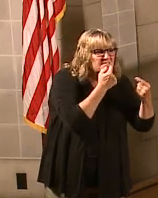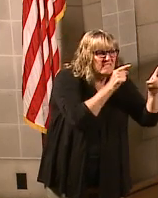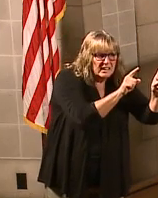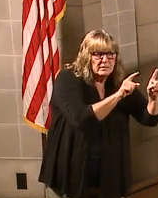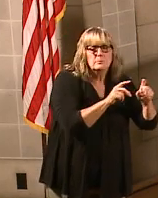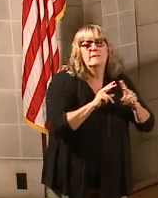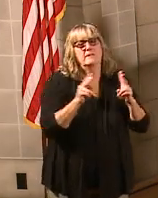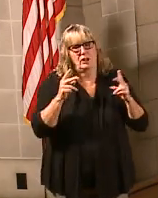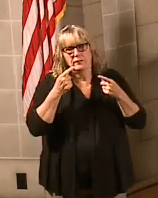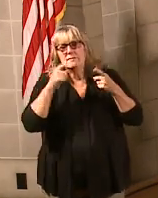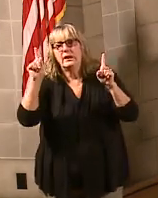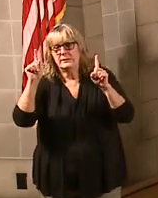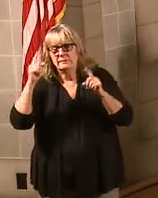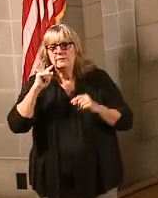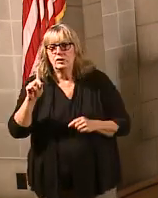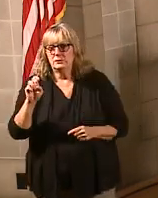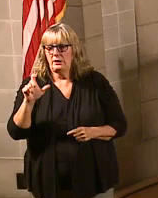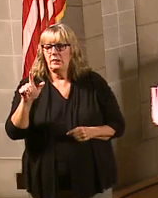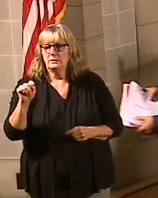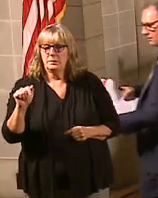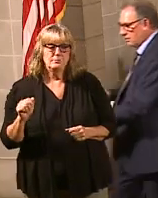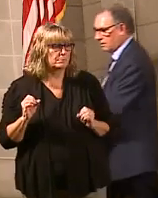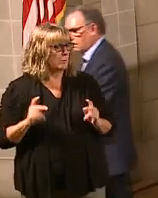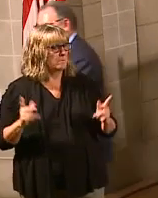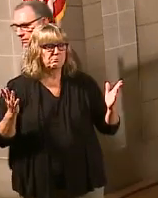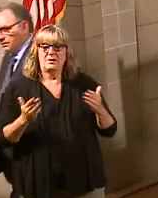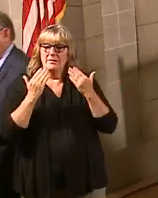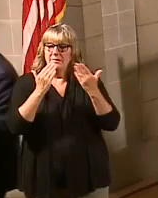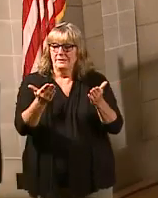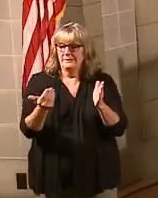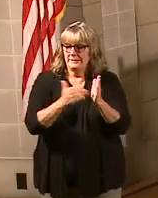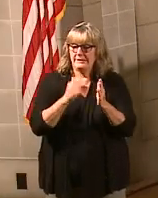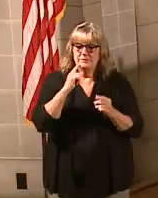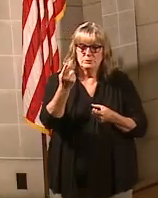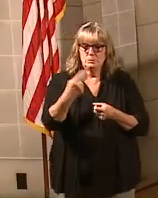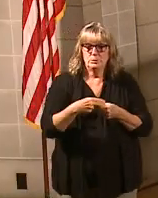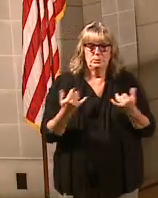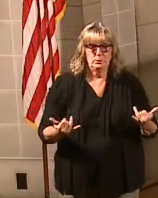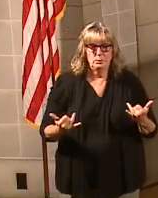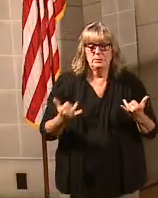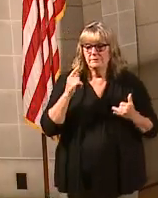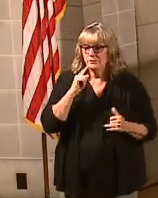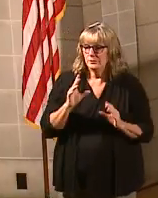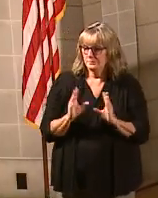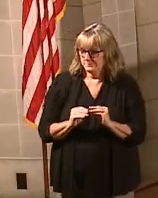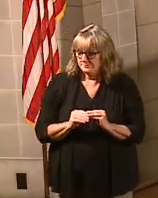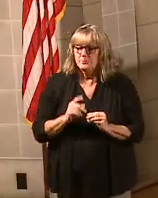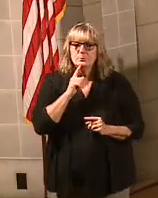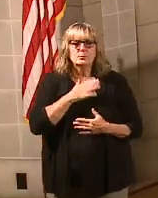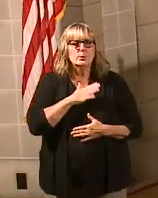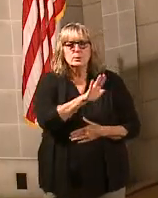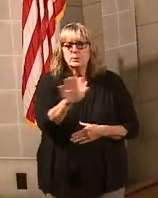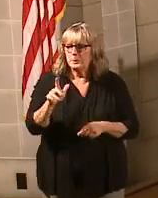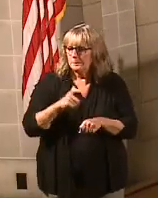LIKE THE -- MAYBE THE BRAZILIAN VARIANT OR WHATEVER ARE VERY EFFECTIVE AGAINST THE DELTA